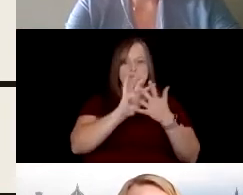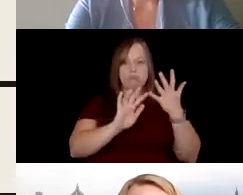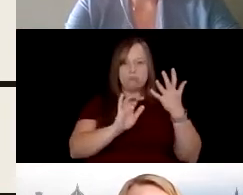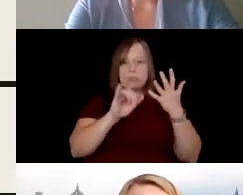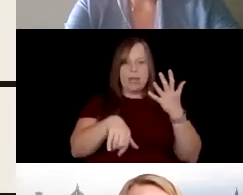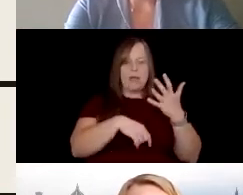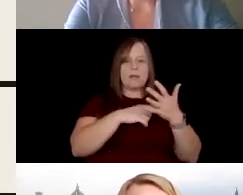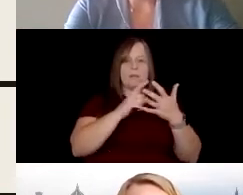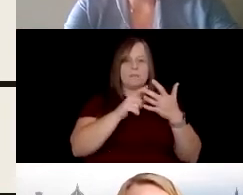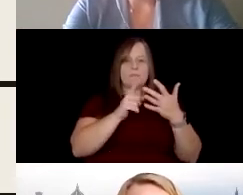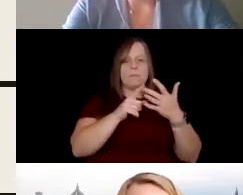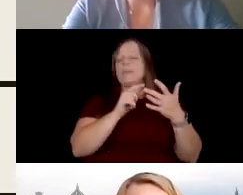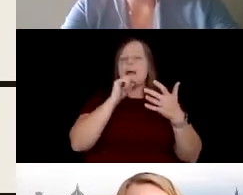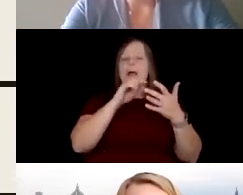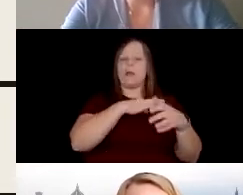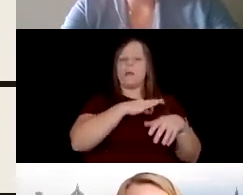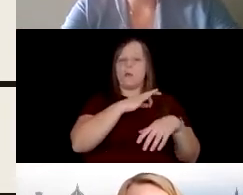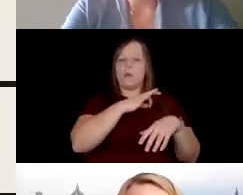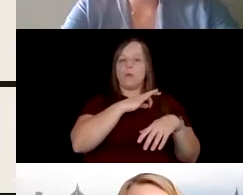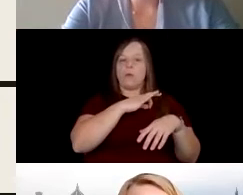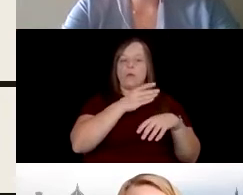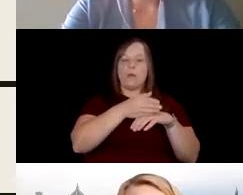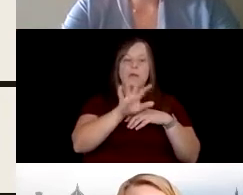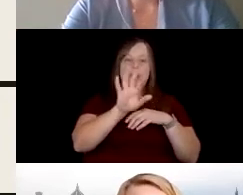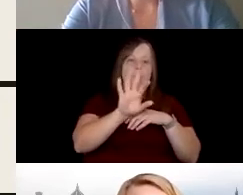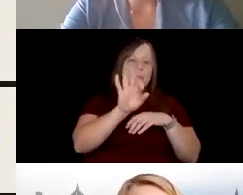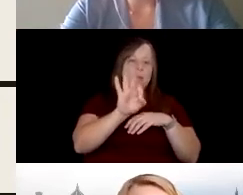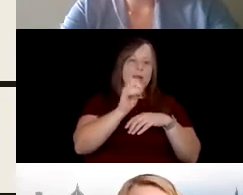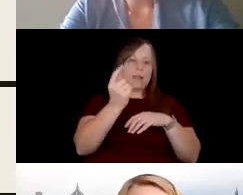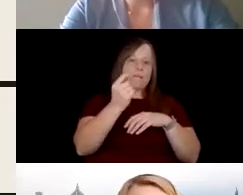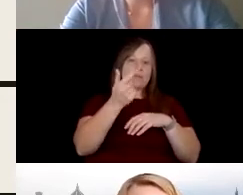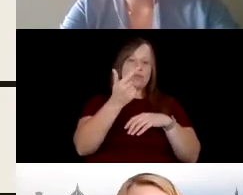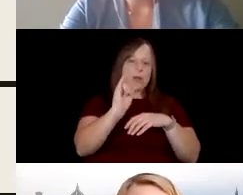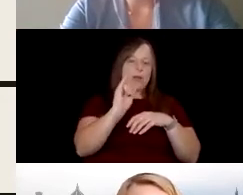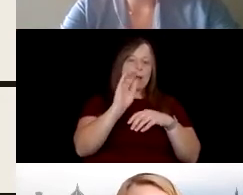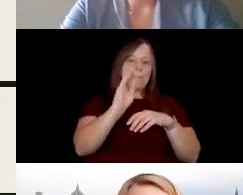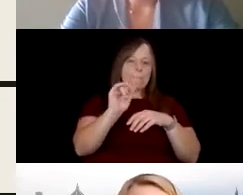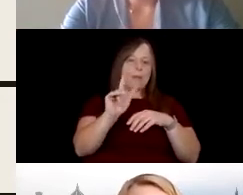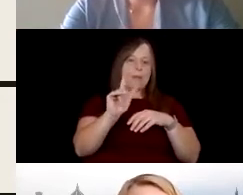But you are not eligible for the post-9/11 GI Bill or educational benefits under the Montgomery Bill.